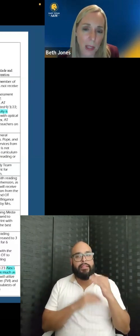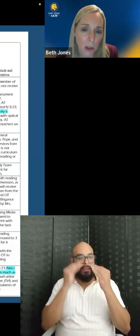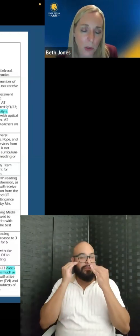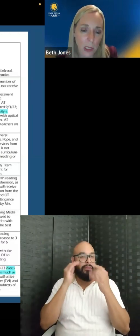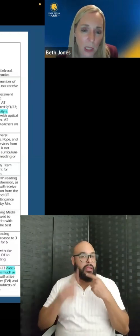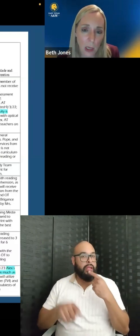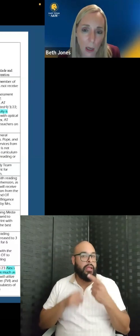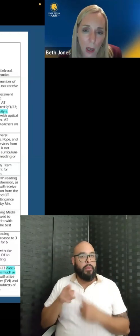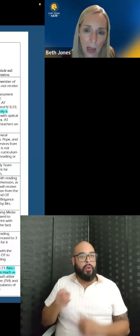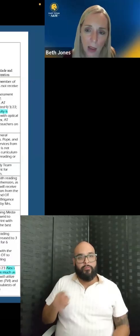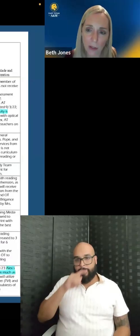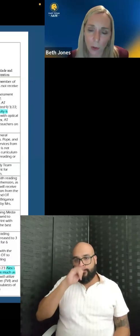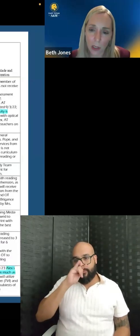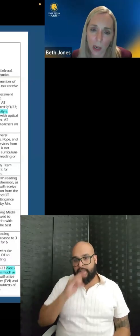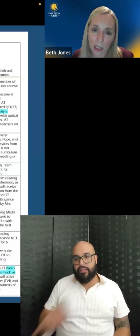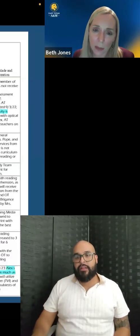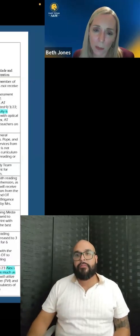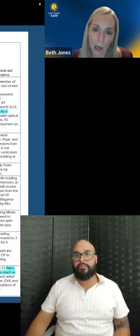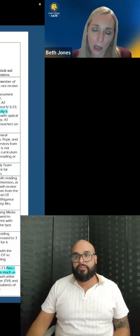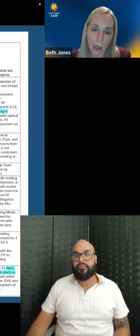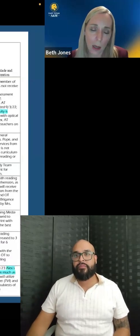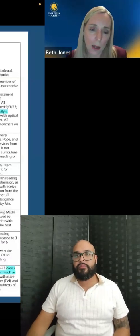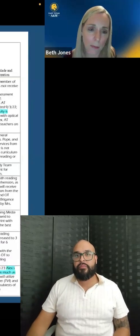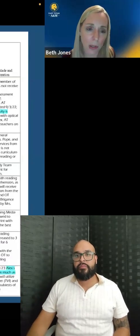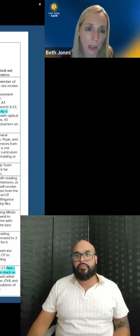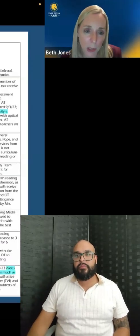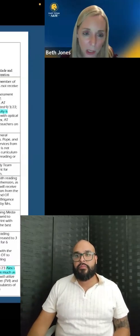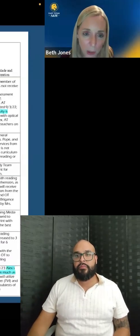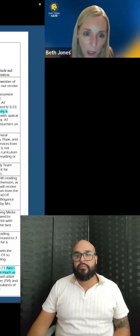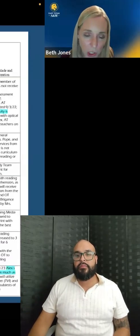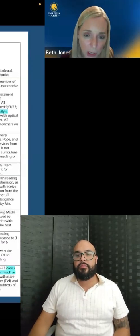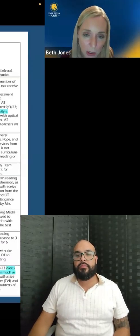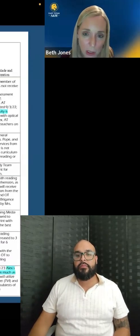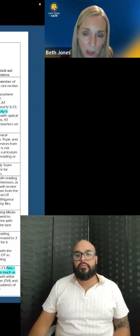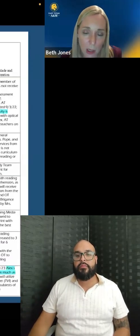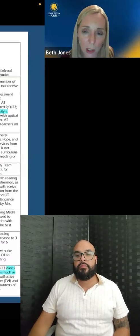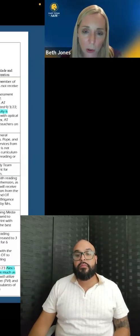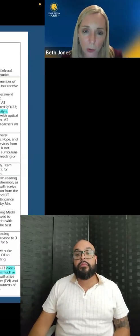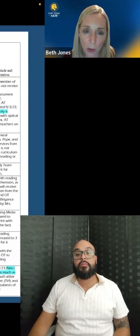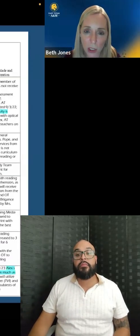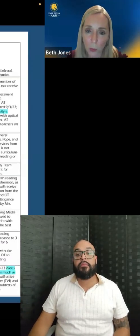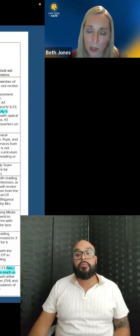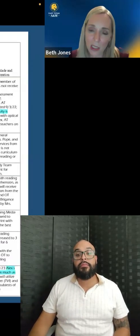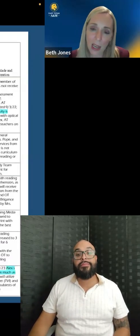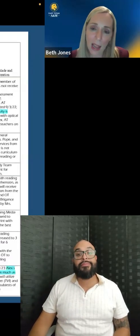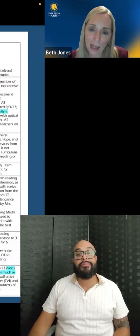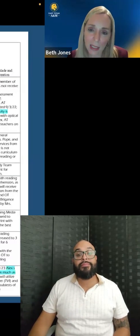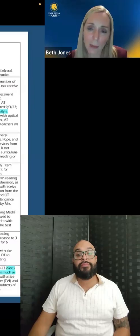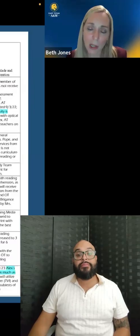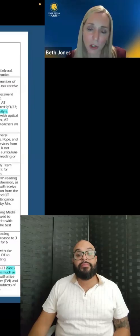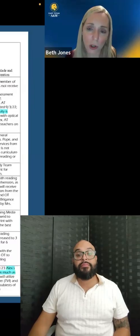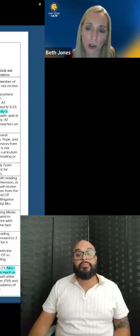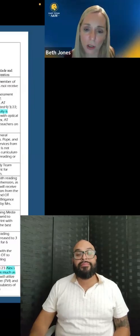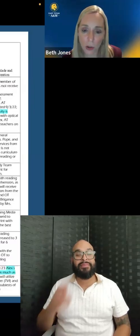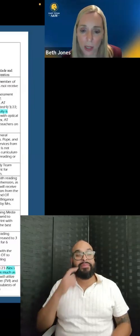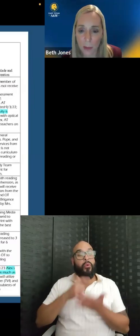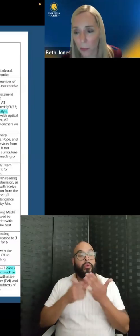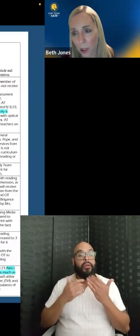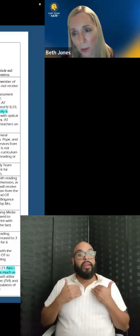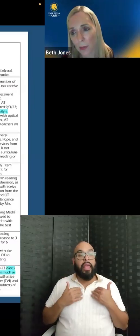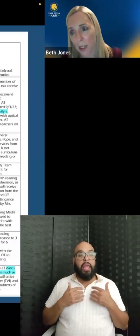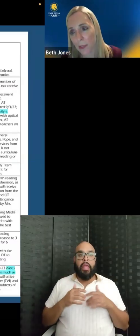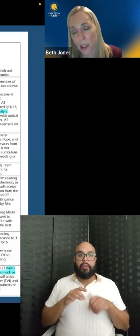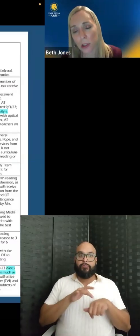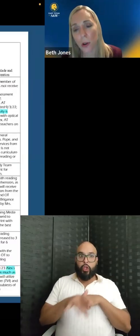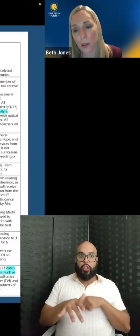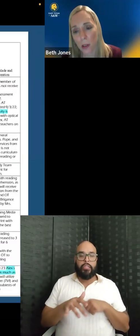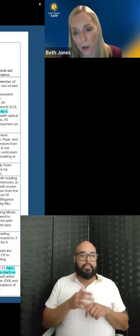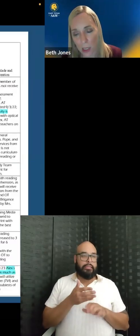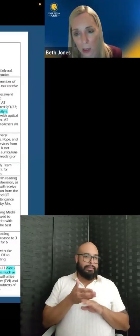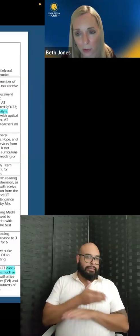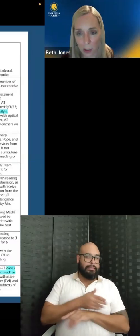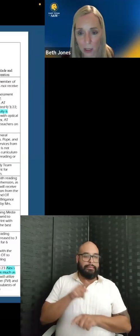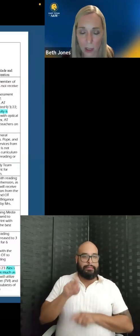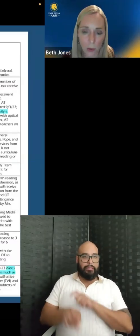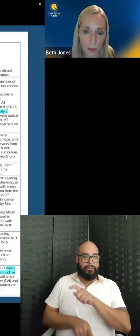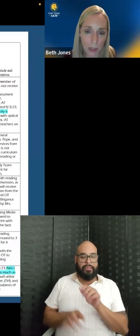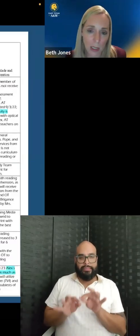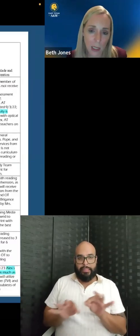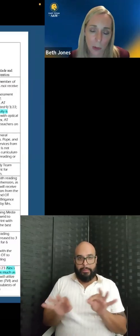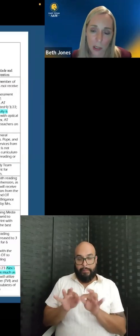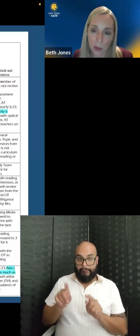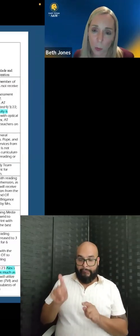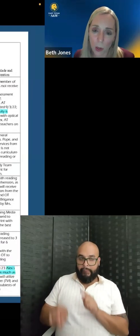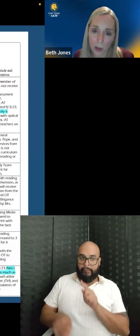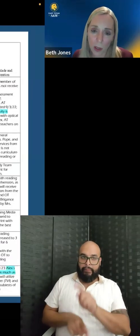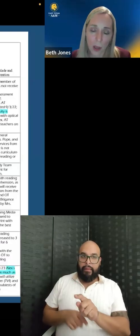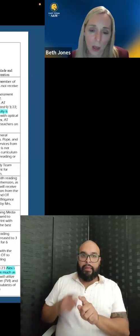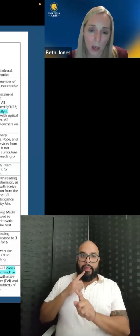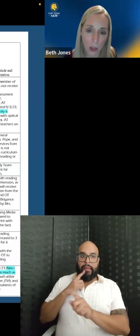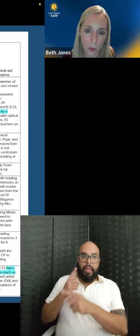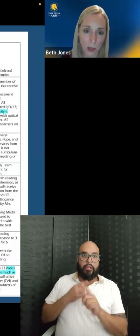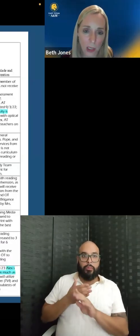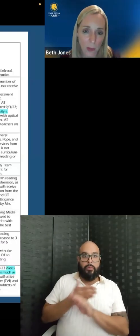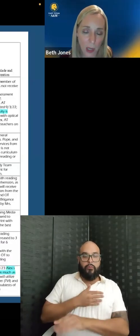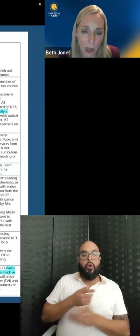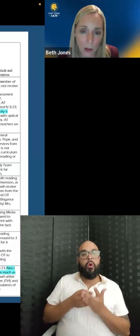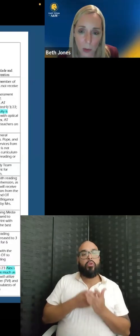But then you'll see, I have it organized by preliminary questions that you're going to want to ask and make sure are addressed before you ever even start the RTI process or MTSS process with a student that's VI.